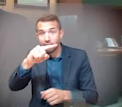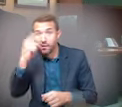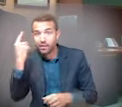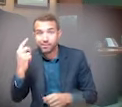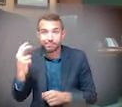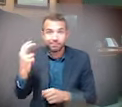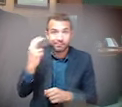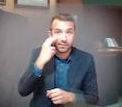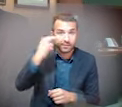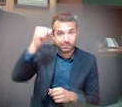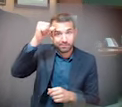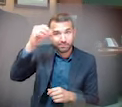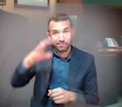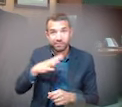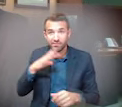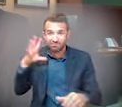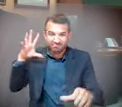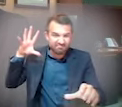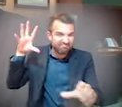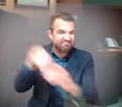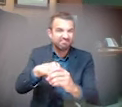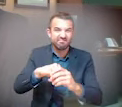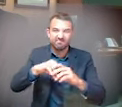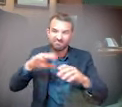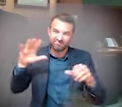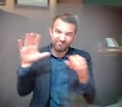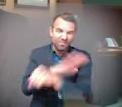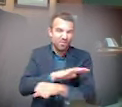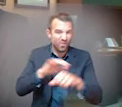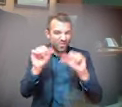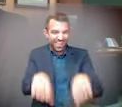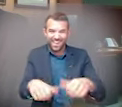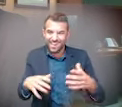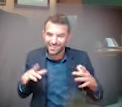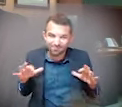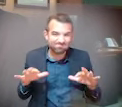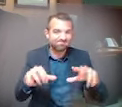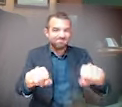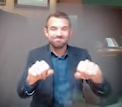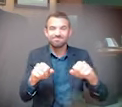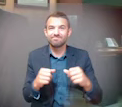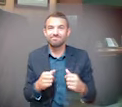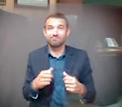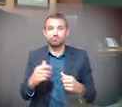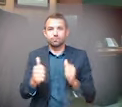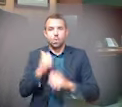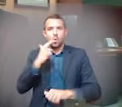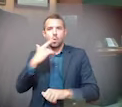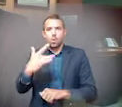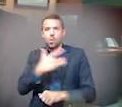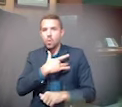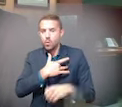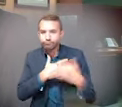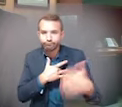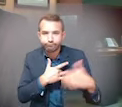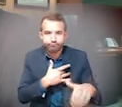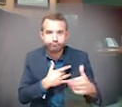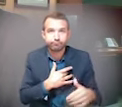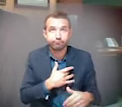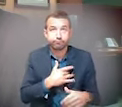And I think that realistically over the 30 years, the thing that's been powerful for me is as I've had to redefine myself as a blind person with the onset